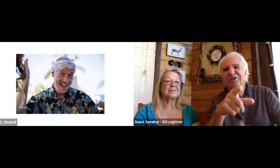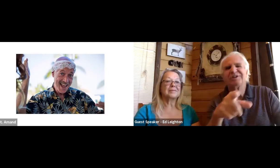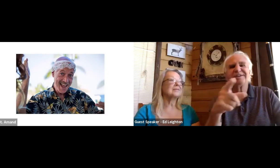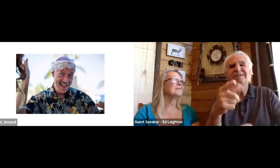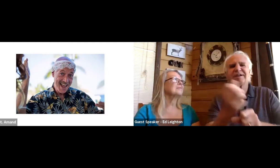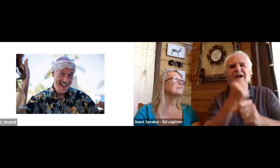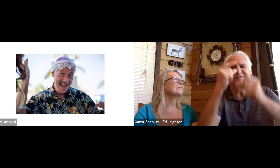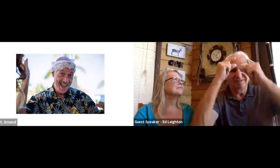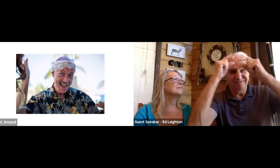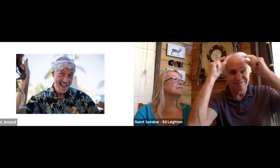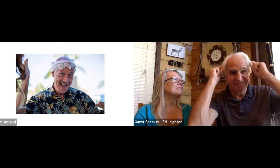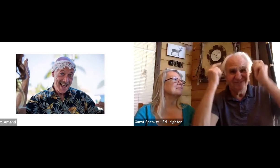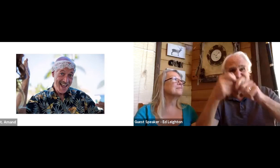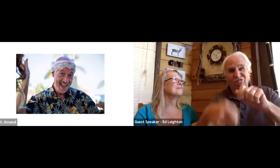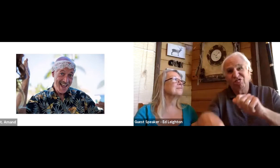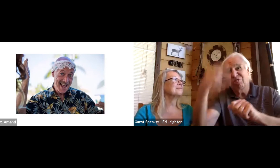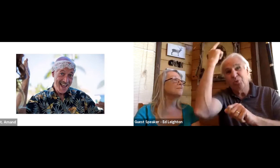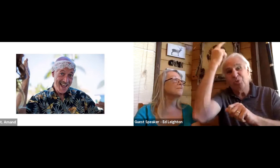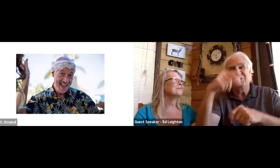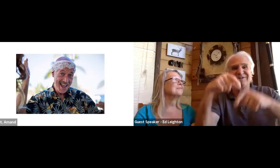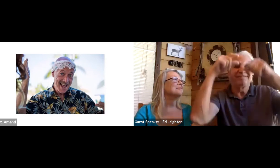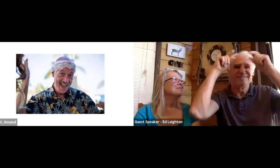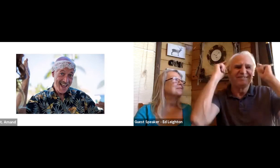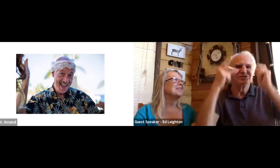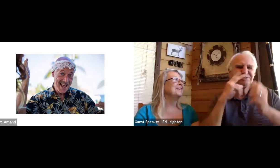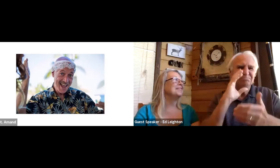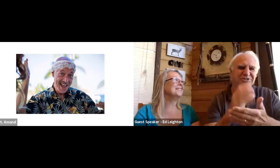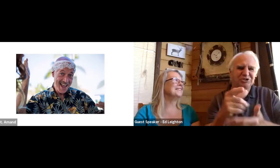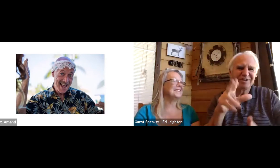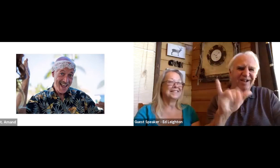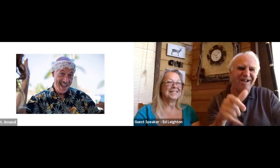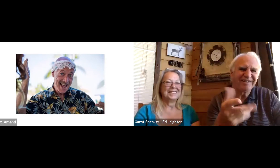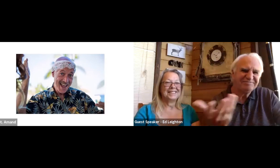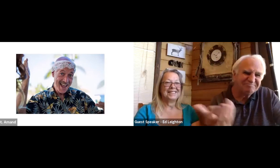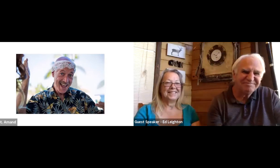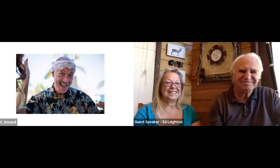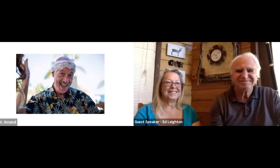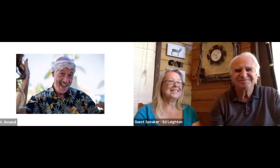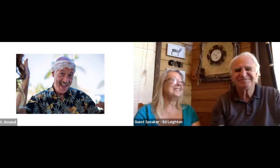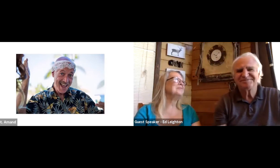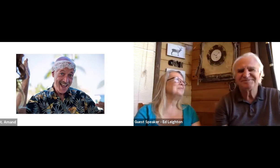and those are family pictures. We can show you later everybody in it. But this is the garter that was thrown,